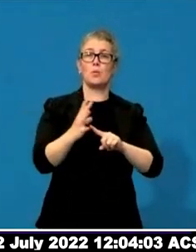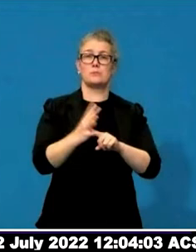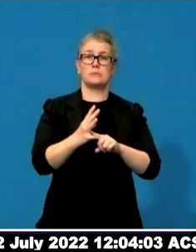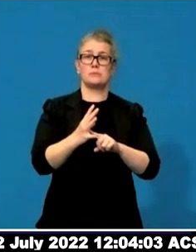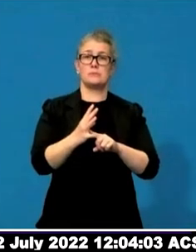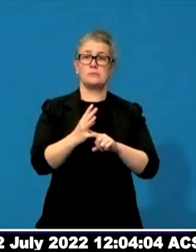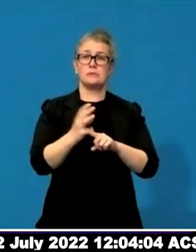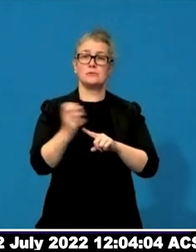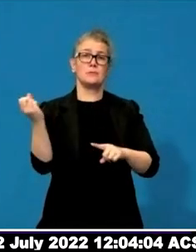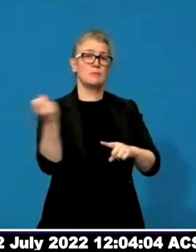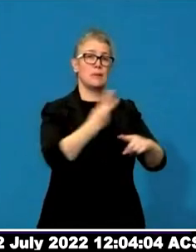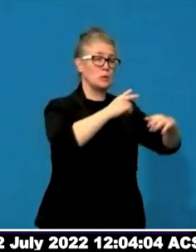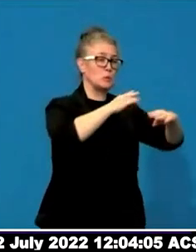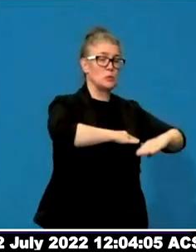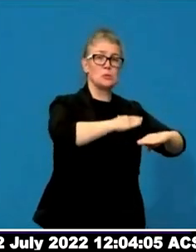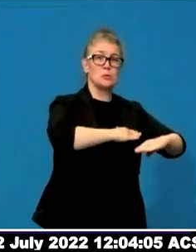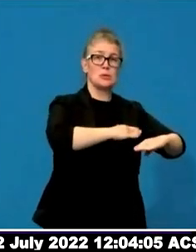They are viewed a little bit like a holiday